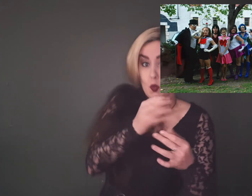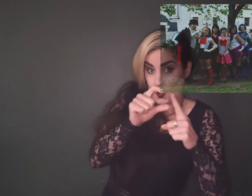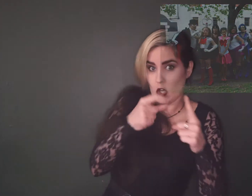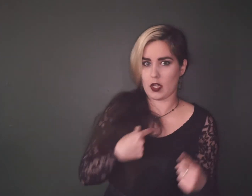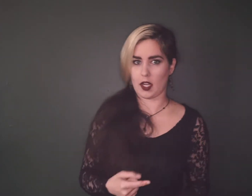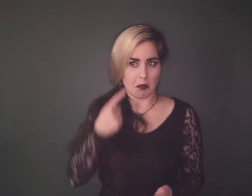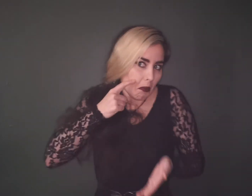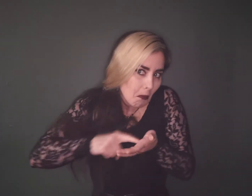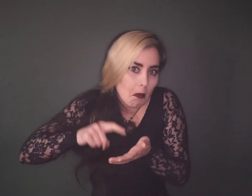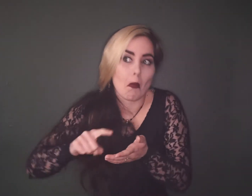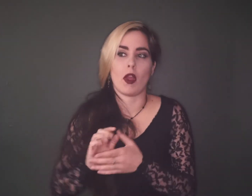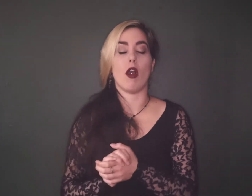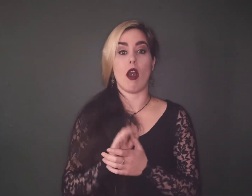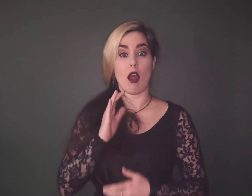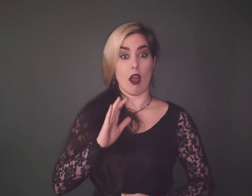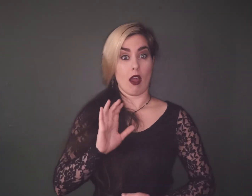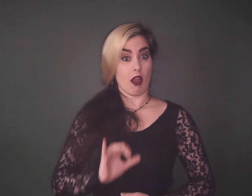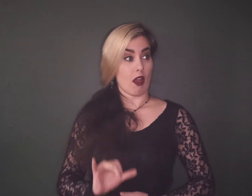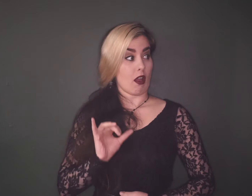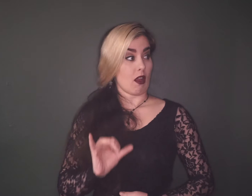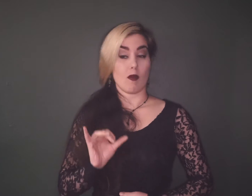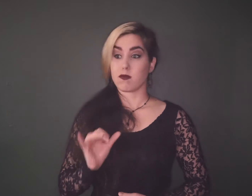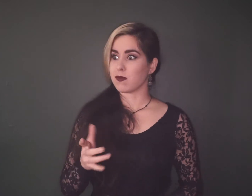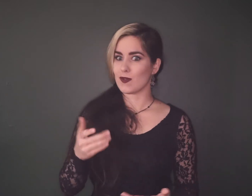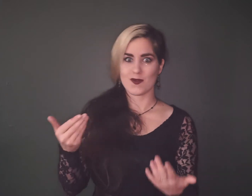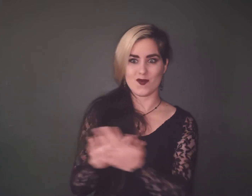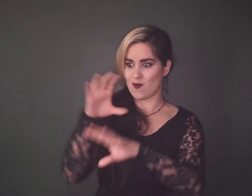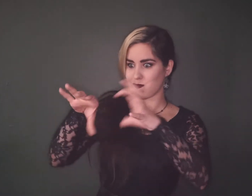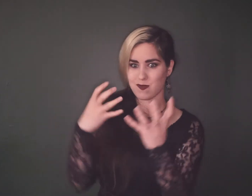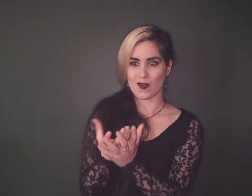And then Genna used the word so I did a little research and was amazed at this whole new world!